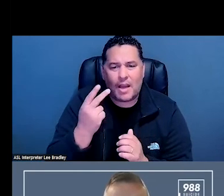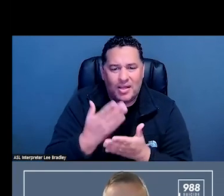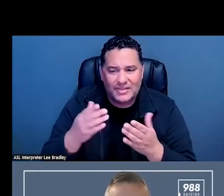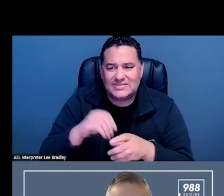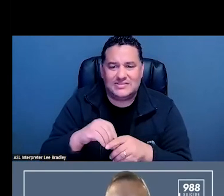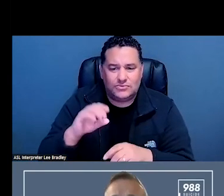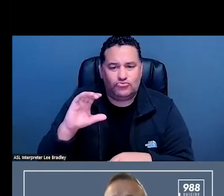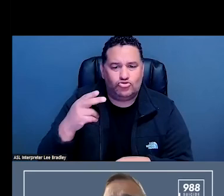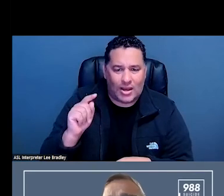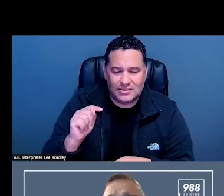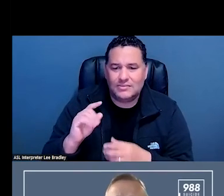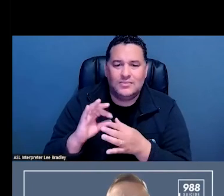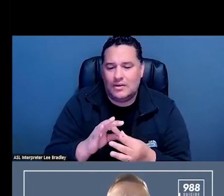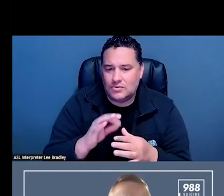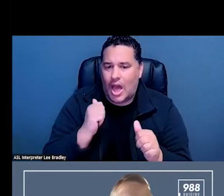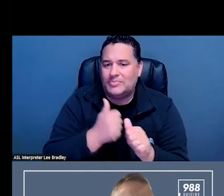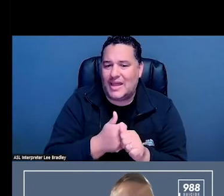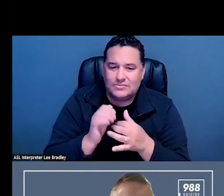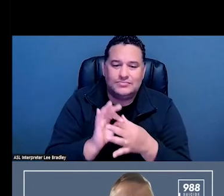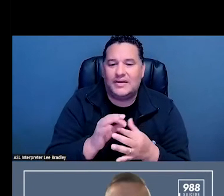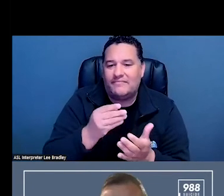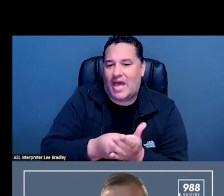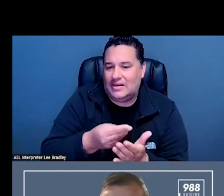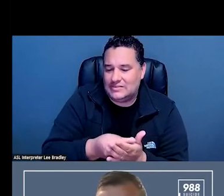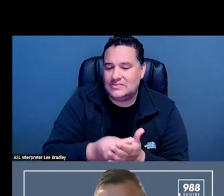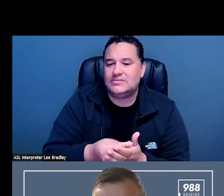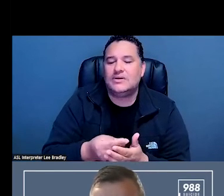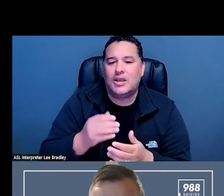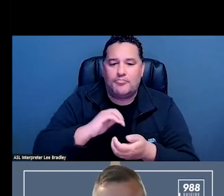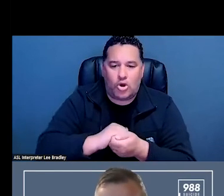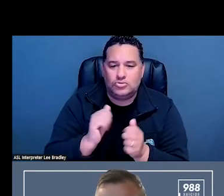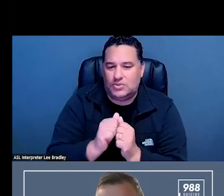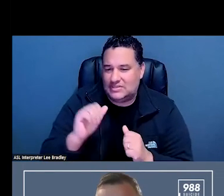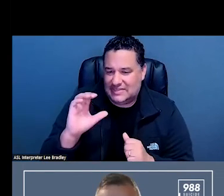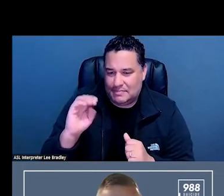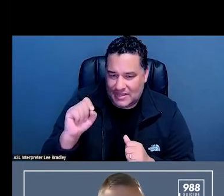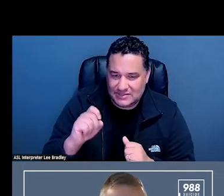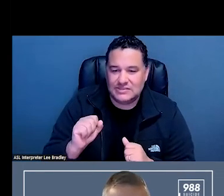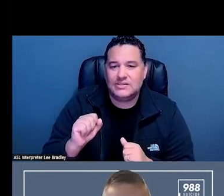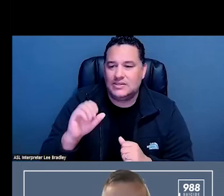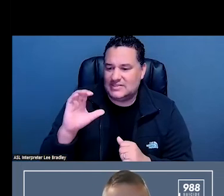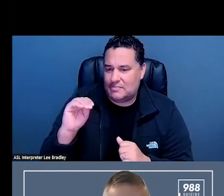TO THROW COUPLE THINGS IN THE CHAT. THAT REALLY ARE RELATED TO -- SOME UPDATES. REGARDING FINANCING